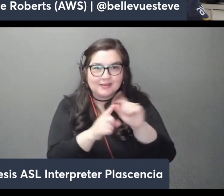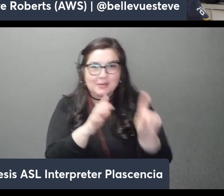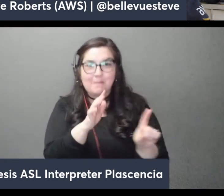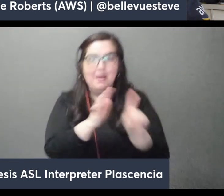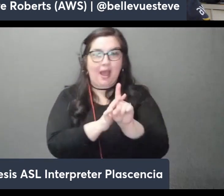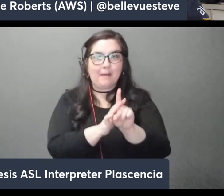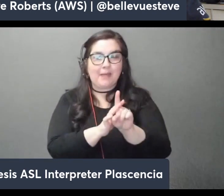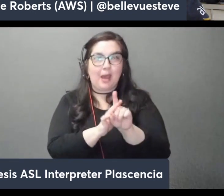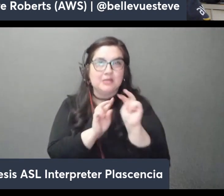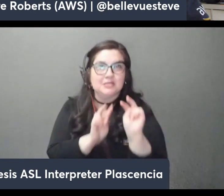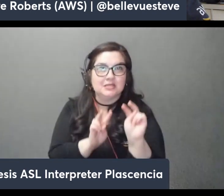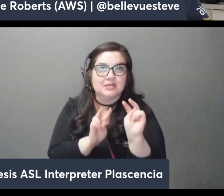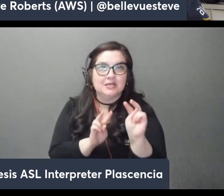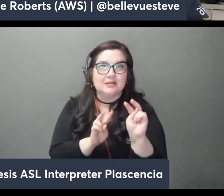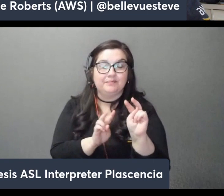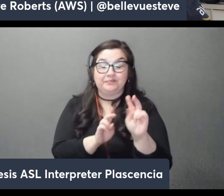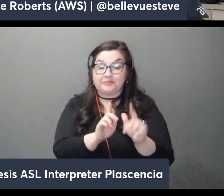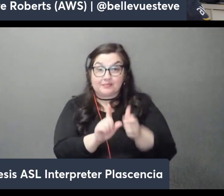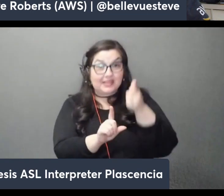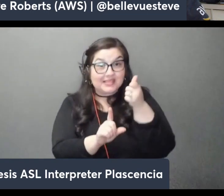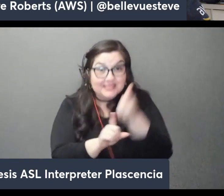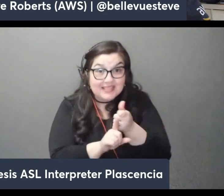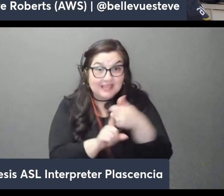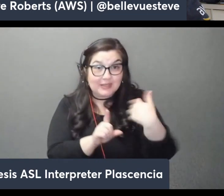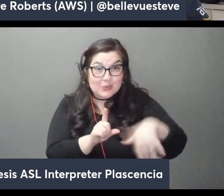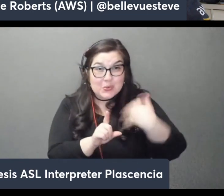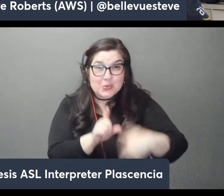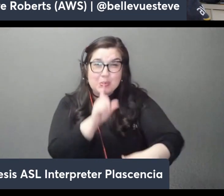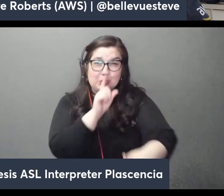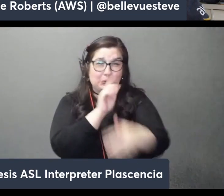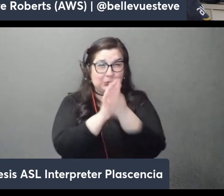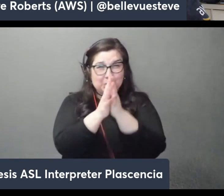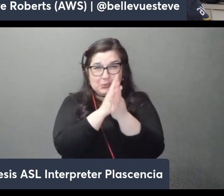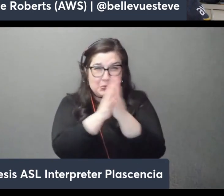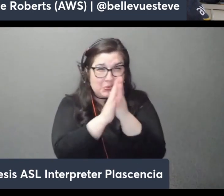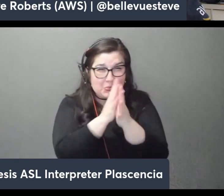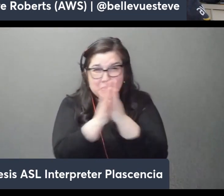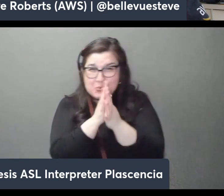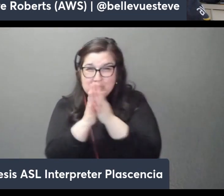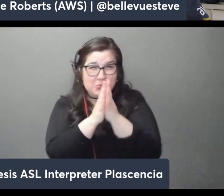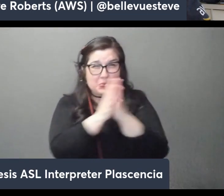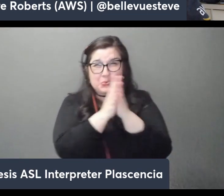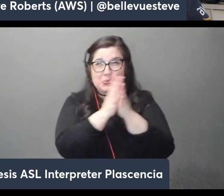Suddenly, you've got this gigantic onslaught of traffic that might last for hours or a day or two